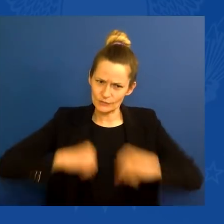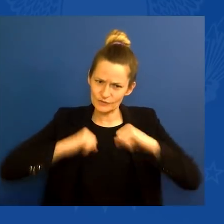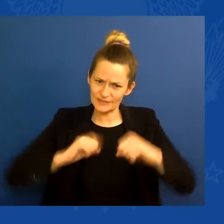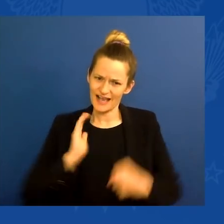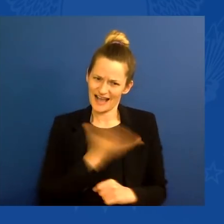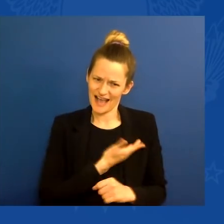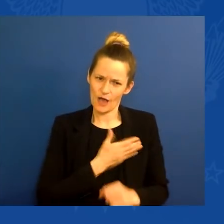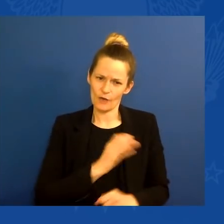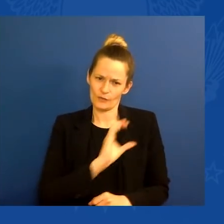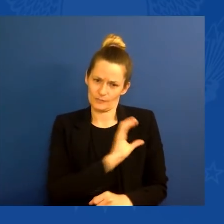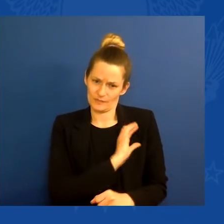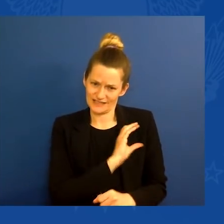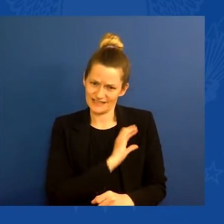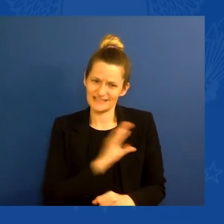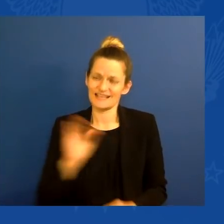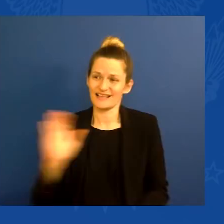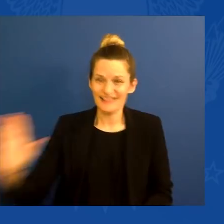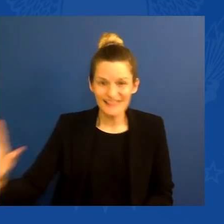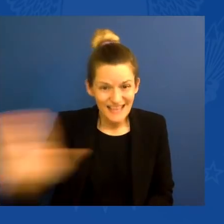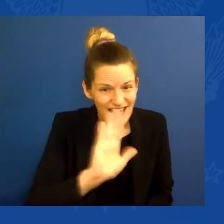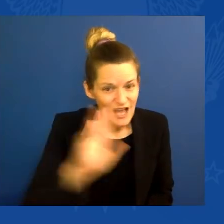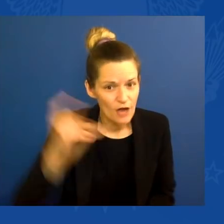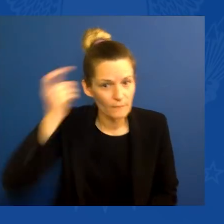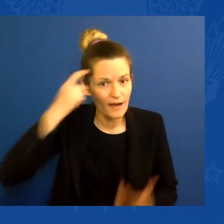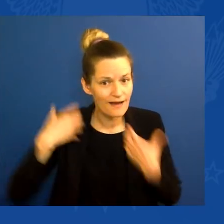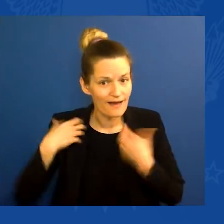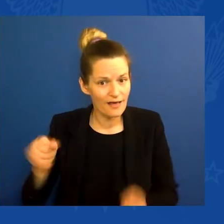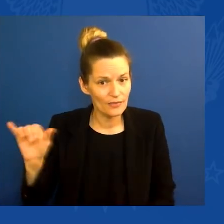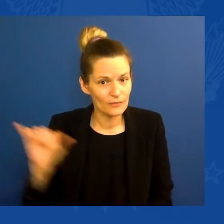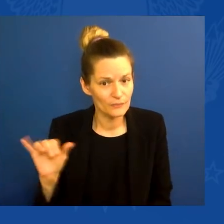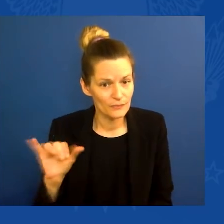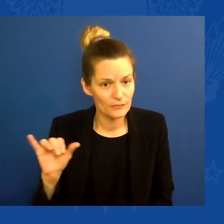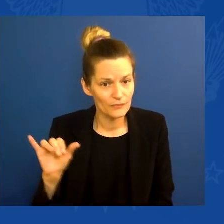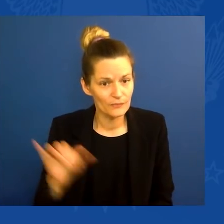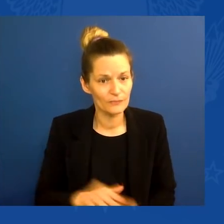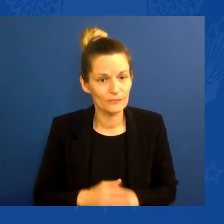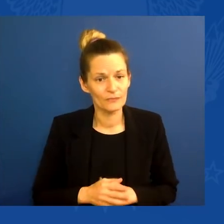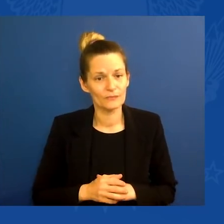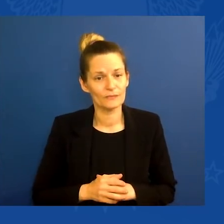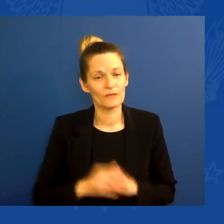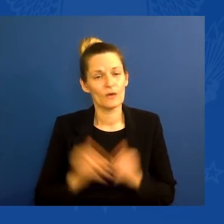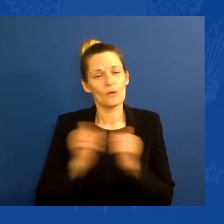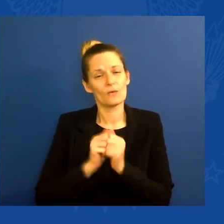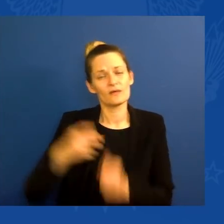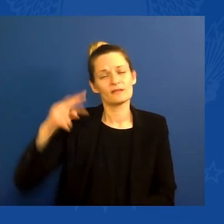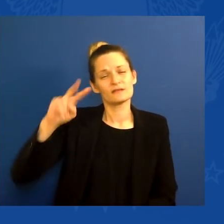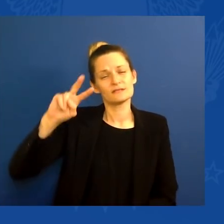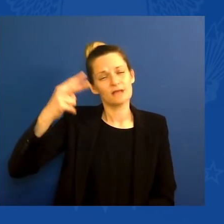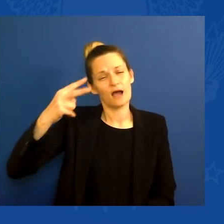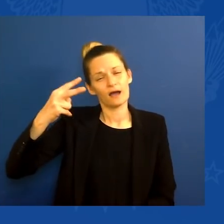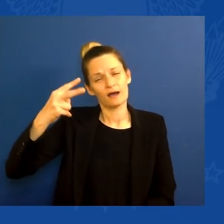Suicide was the second-highest cause of death for law enforcement officers in 2021,